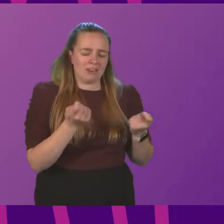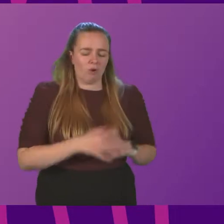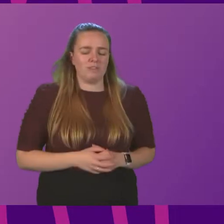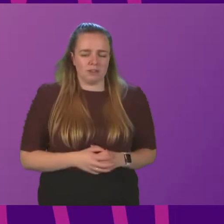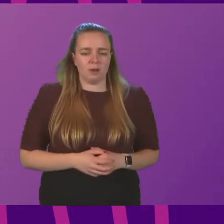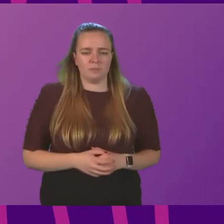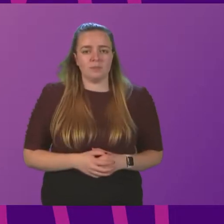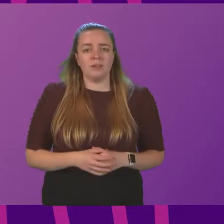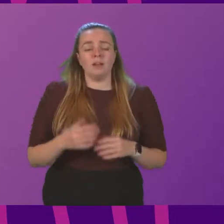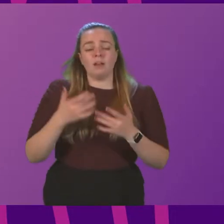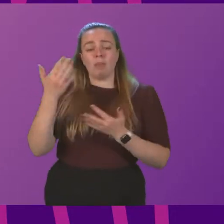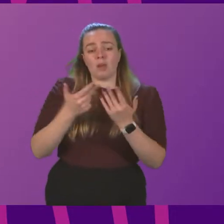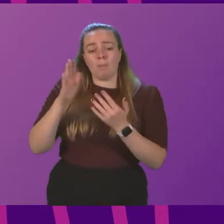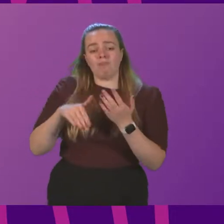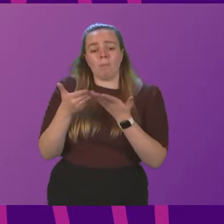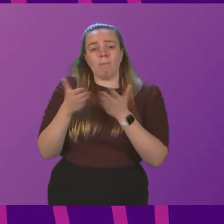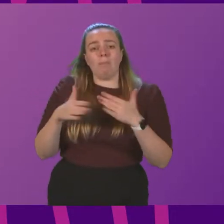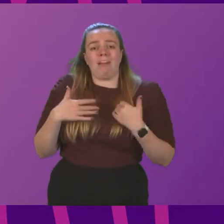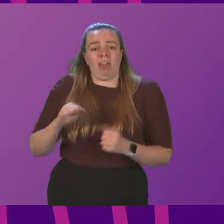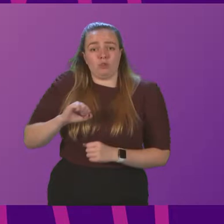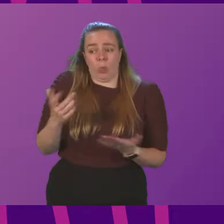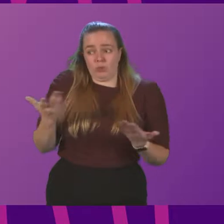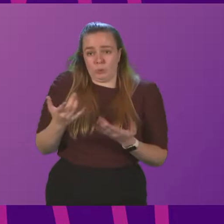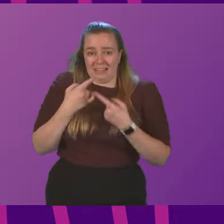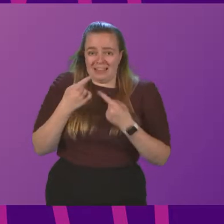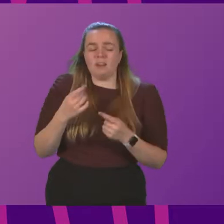Figures published today by Public Health Scotland revealed that from April to December